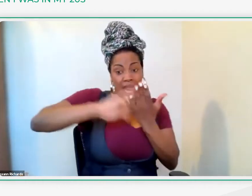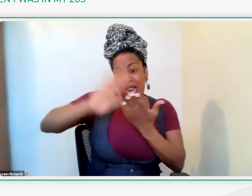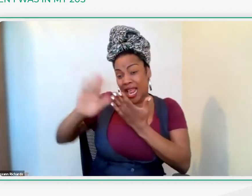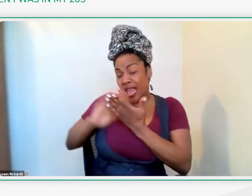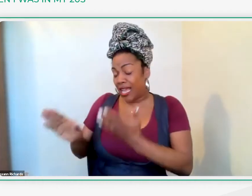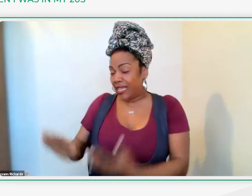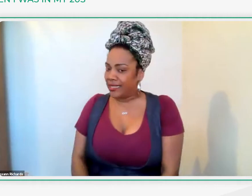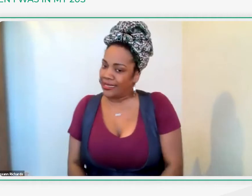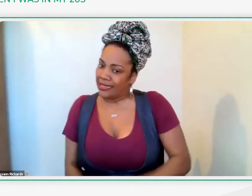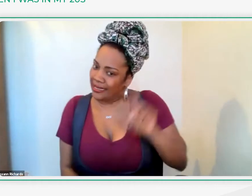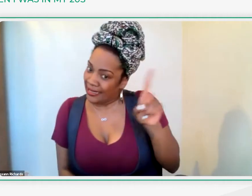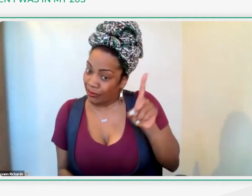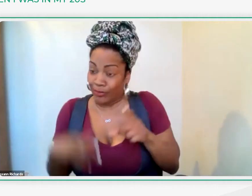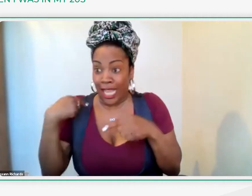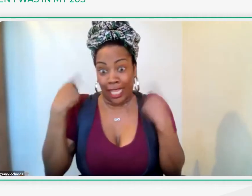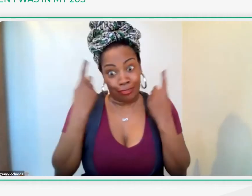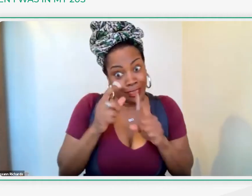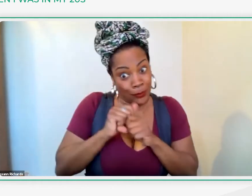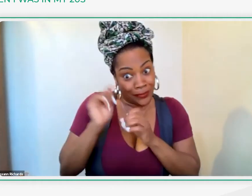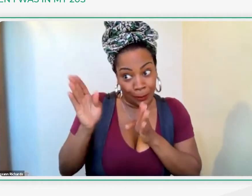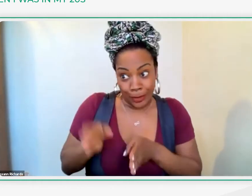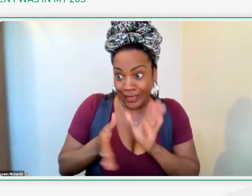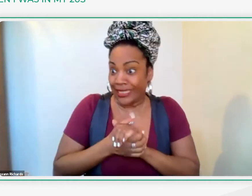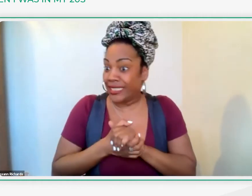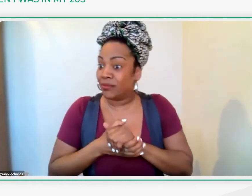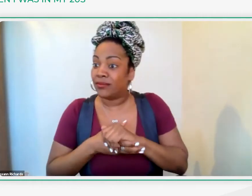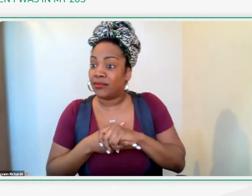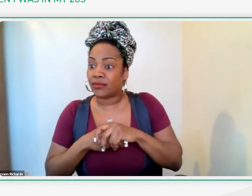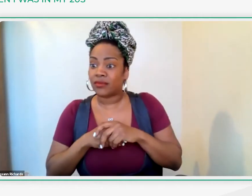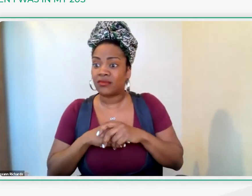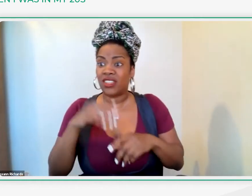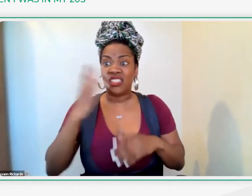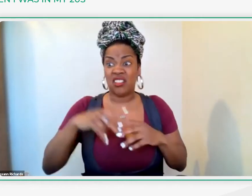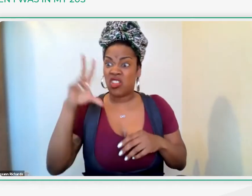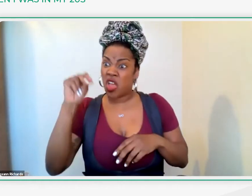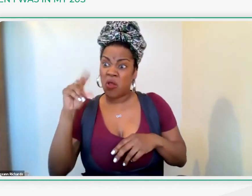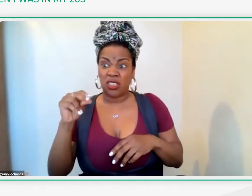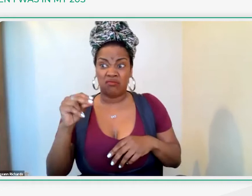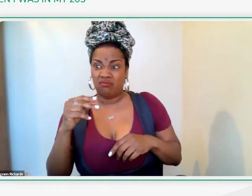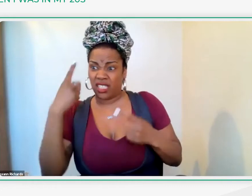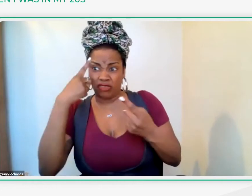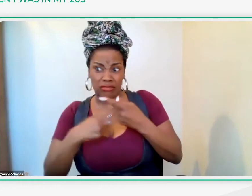card. They're going to be just making it rain out there, swiping away. But, hey. I agree with that.